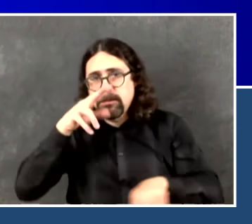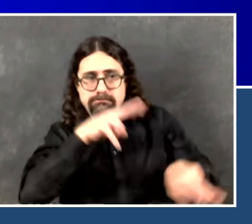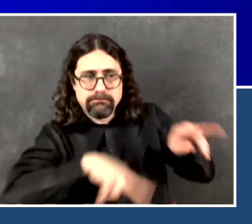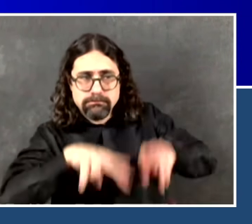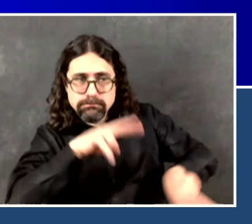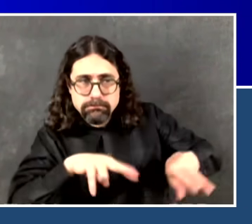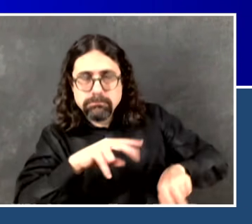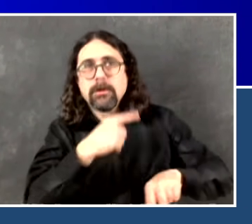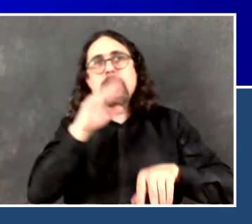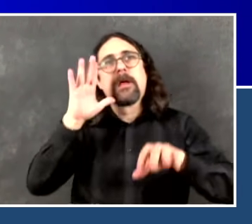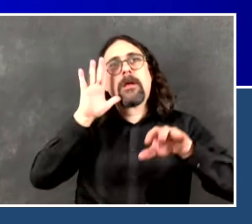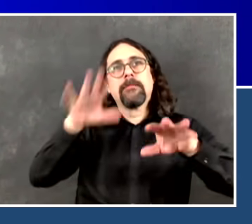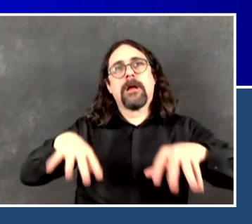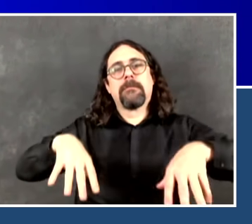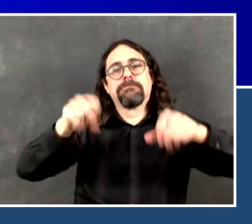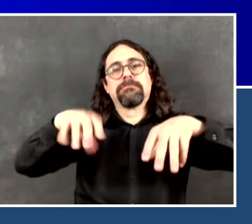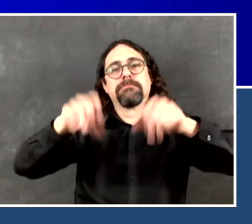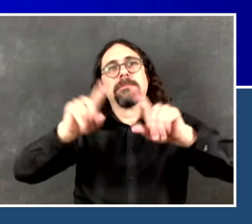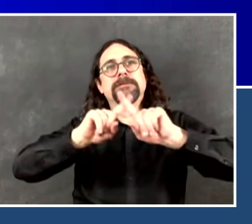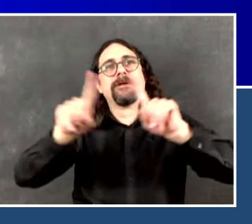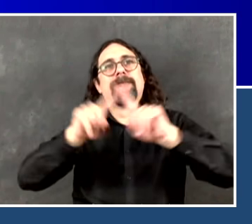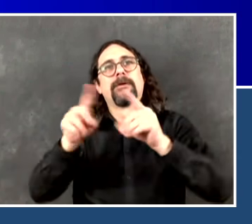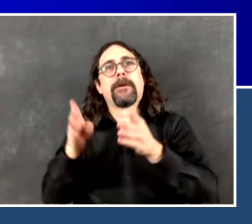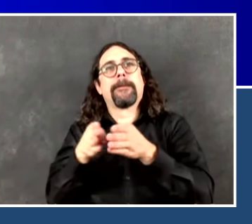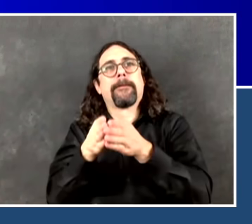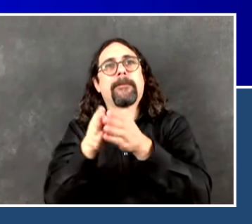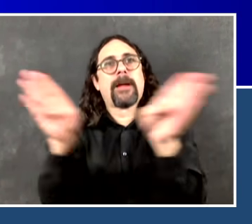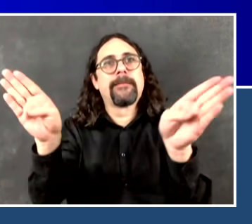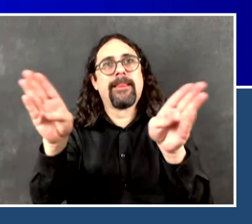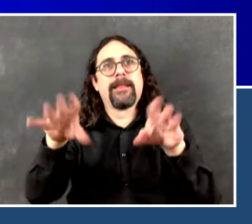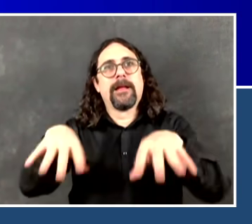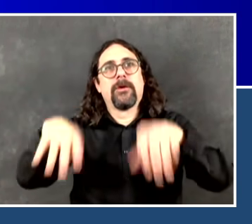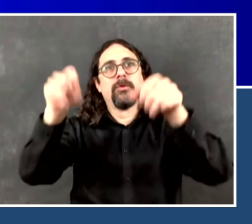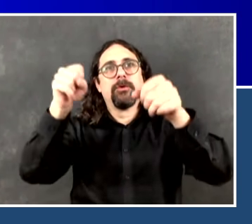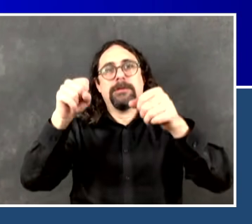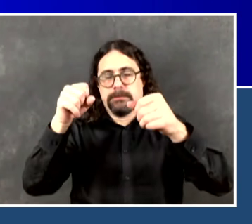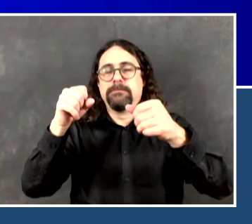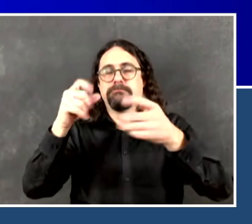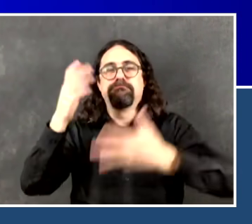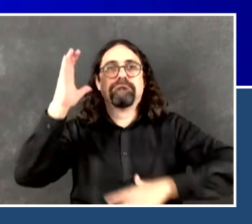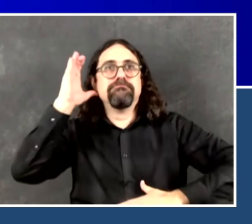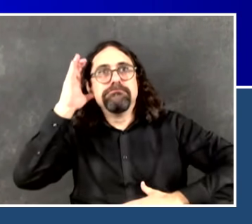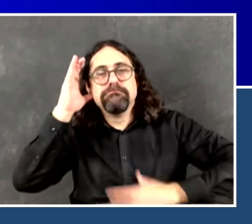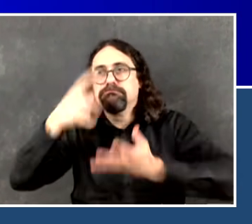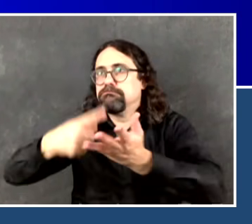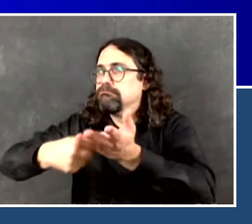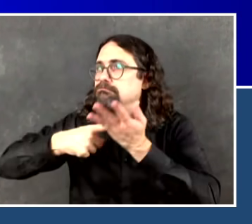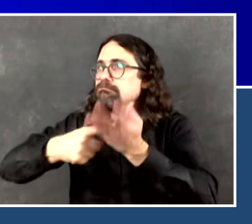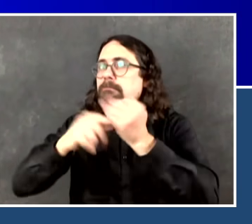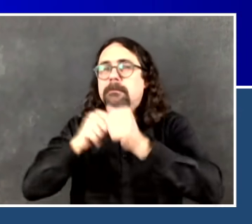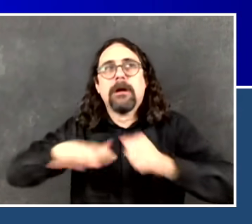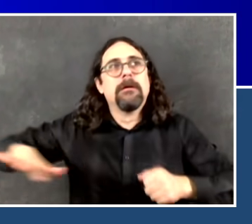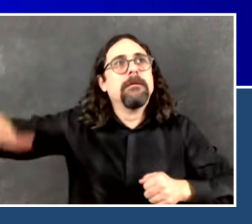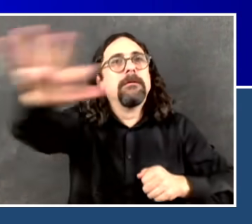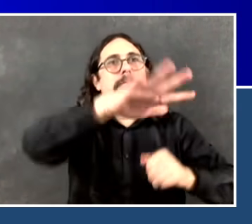HEARINGS WHERE PEOPLE COME IN PERSON. IF THEY NEED TO DO IT VITRUALLY, THEY WILL.